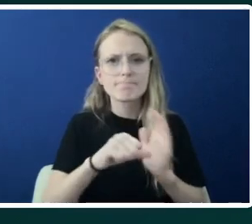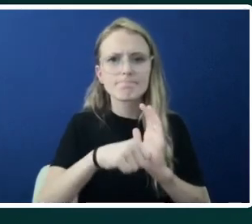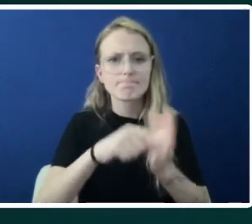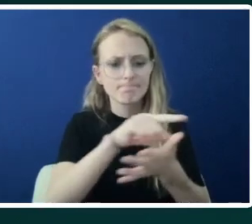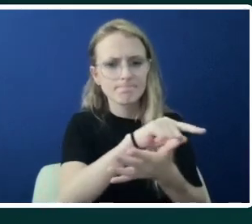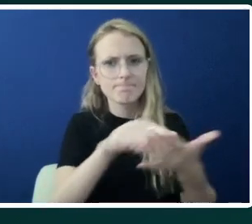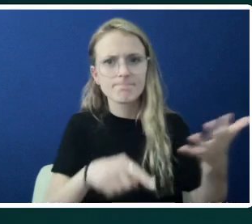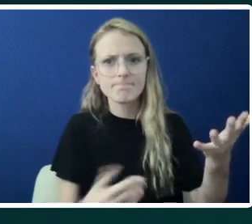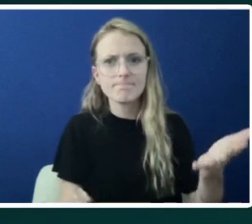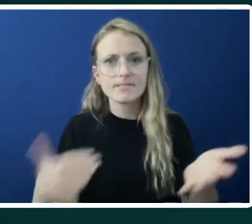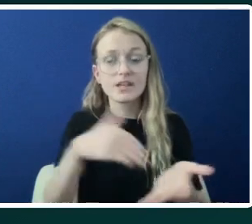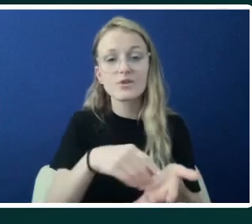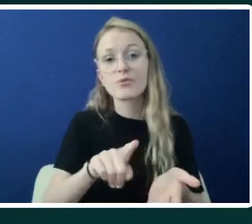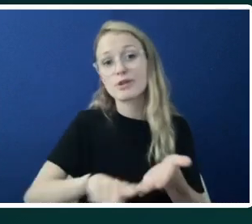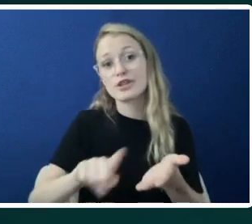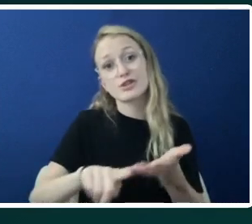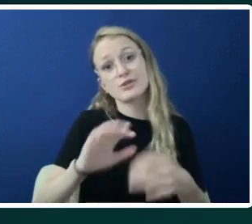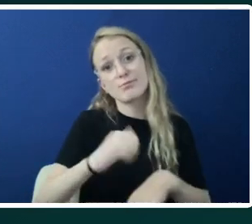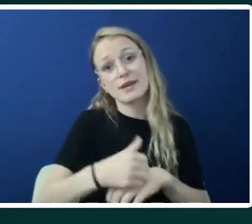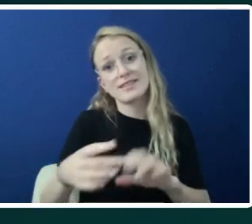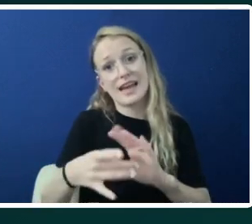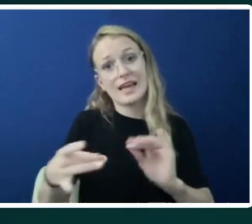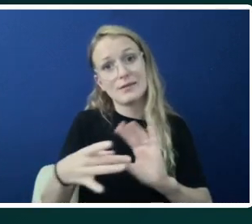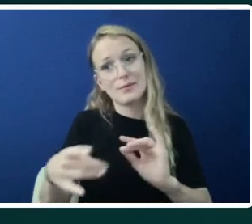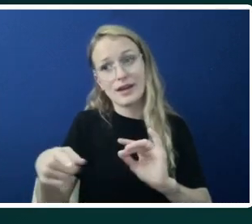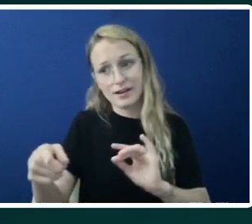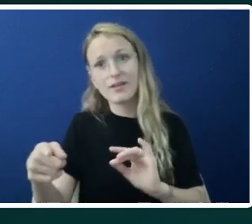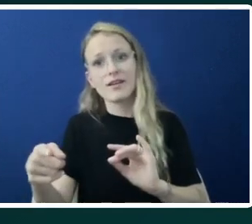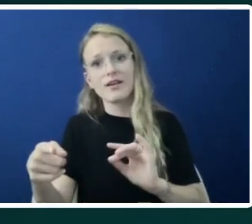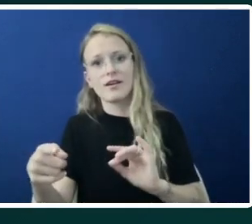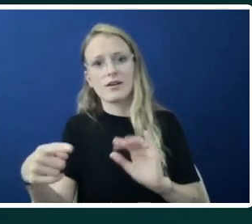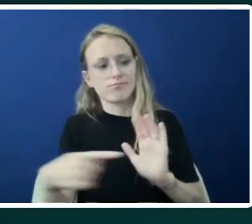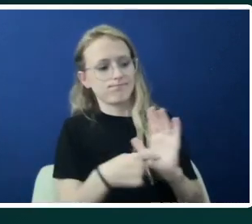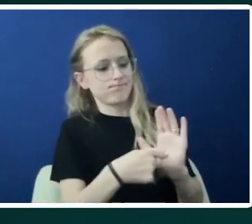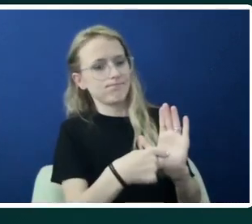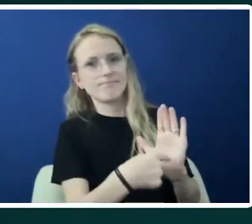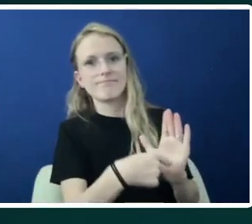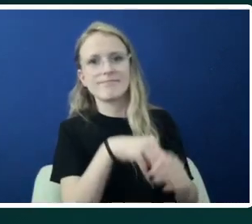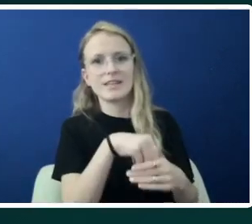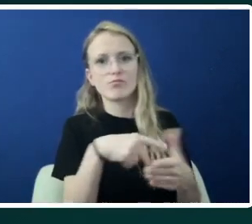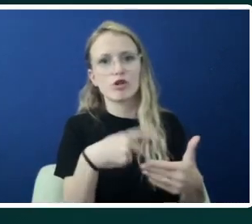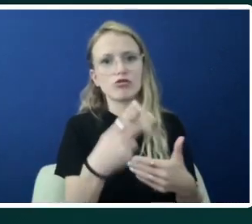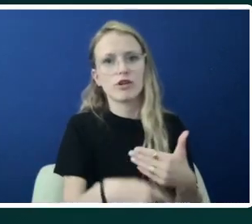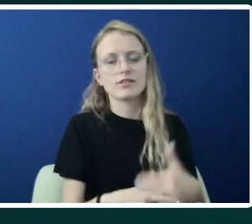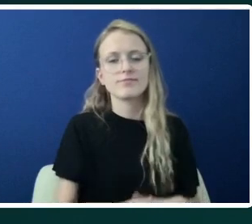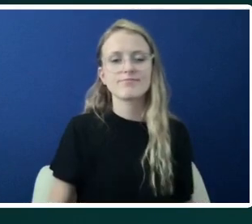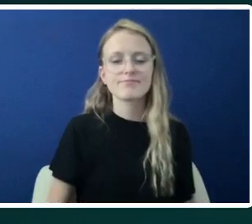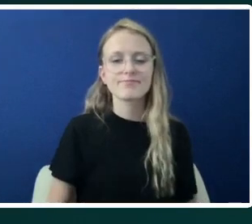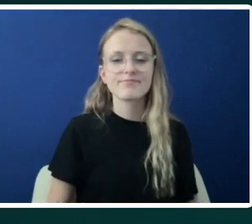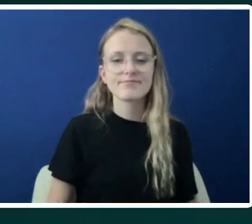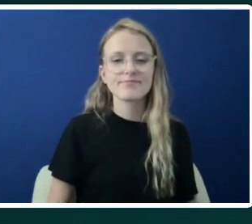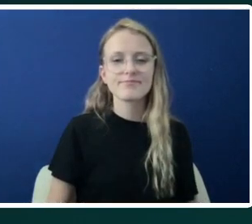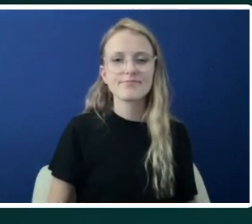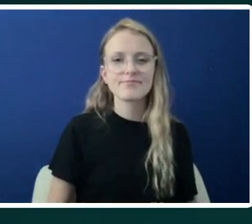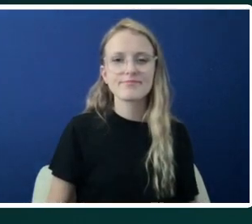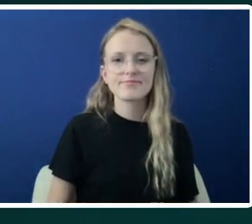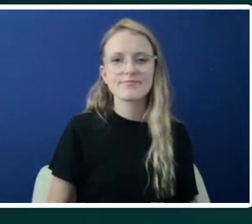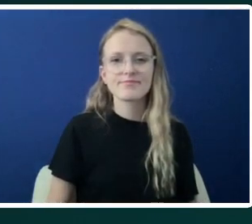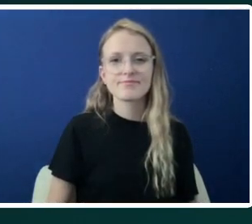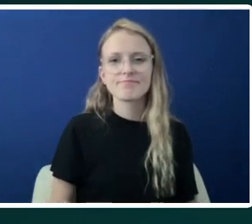research-based position as well as vision. Let's advance one step further, please.